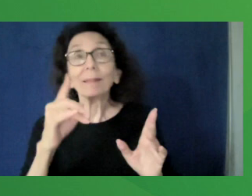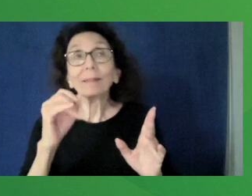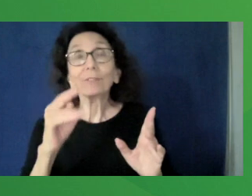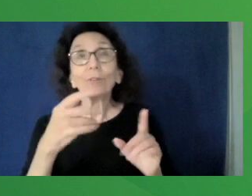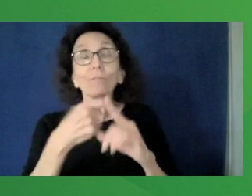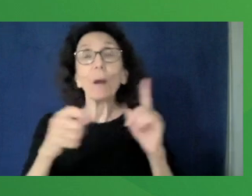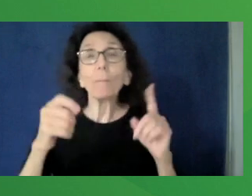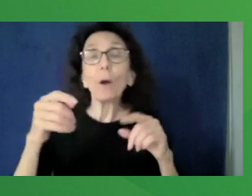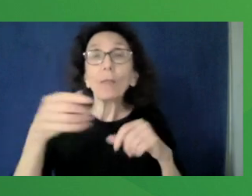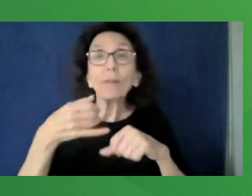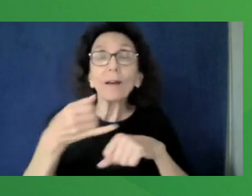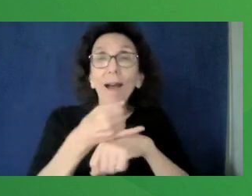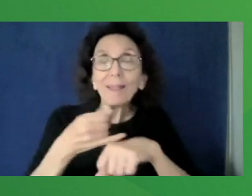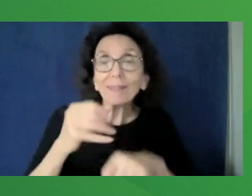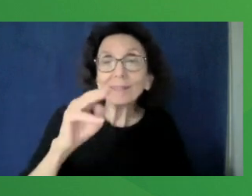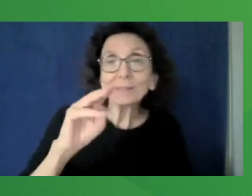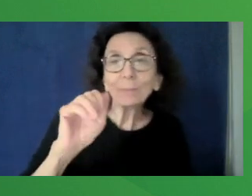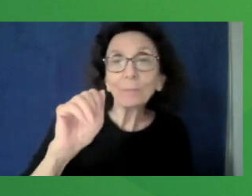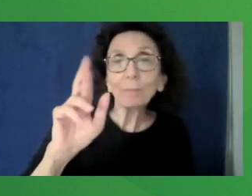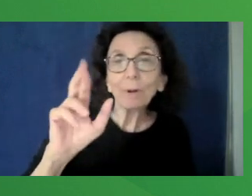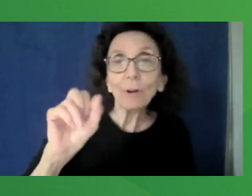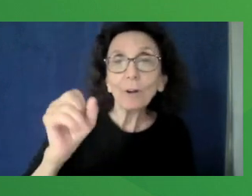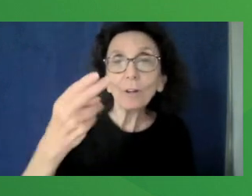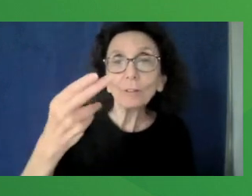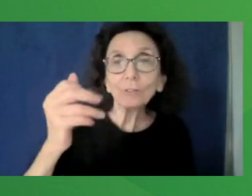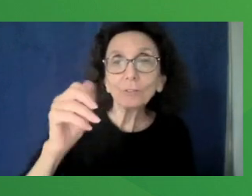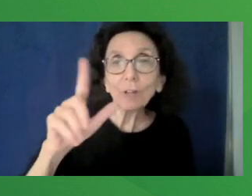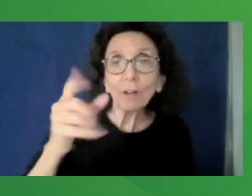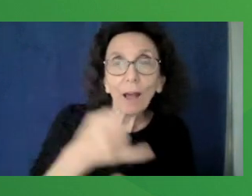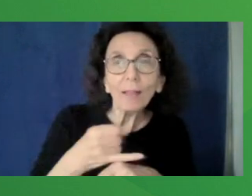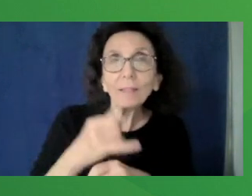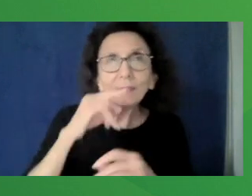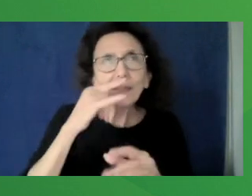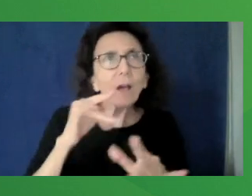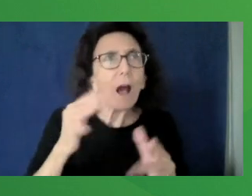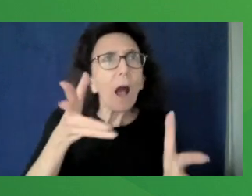just enjoyed it, and they were advocates after that. So, here are some of the posters.